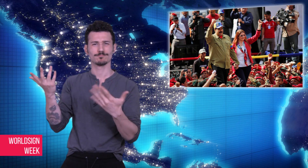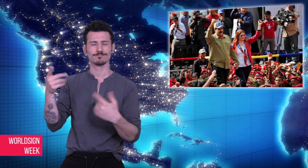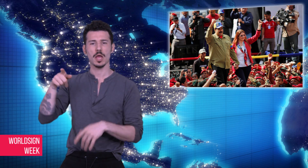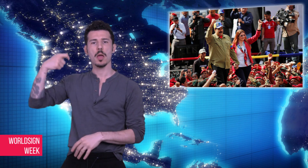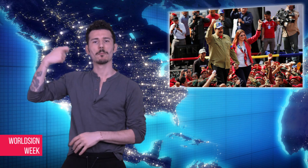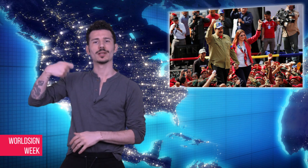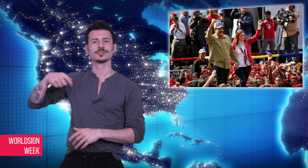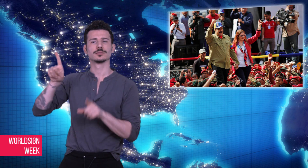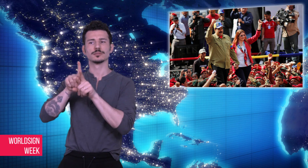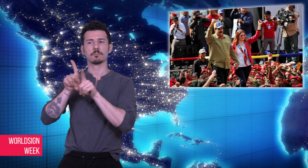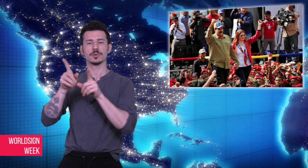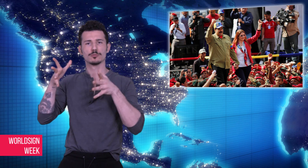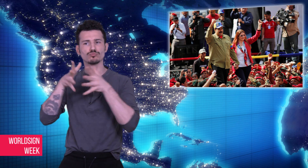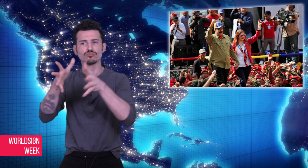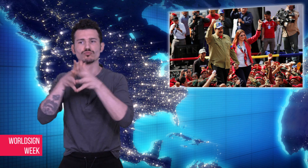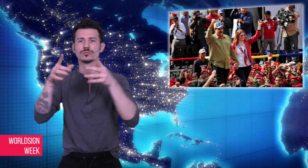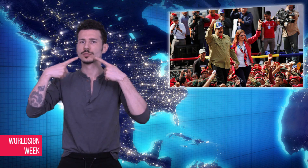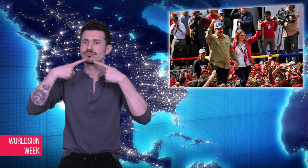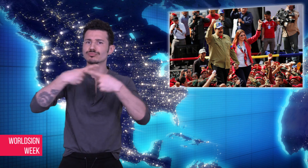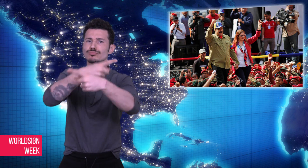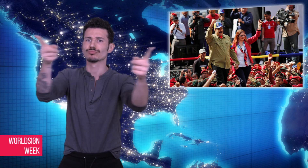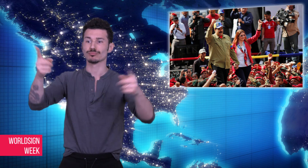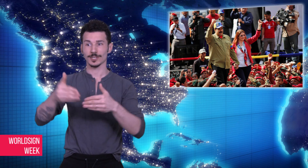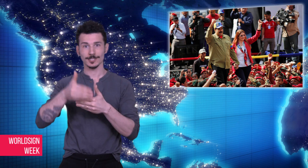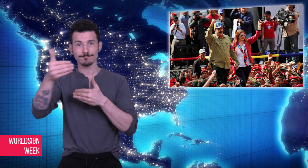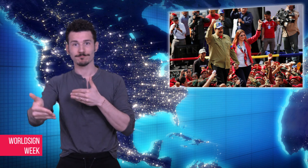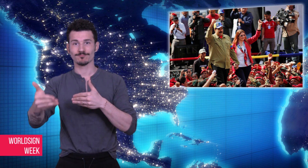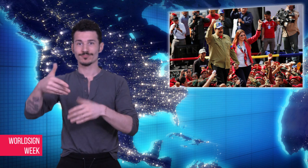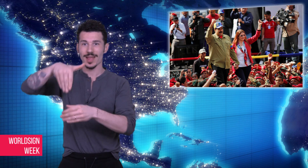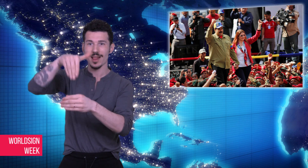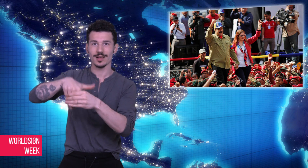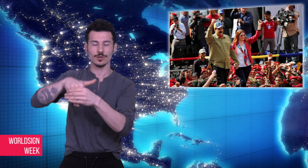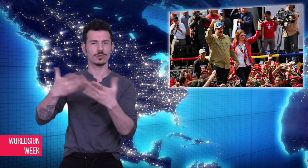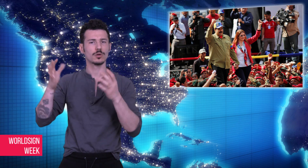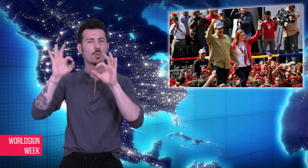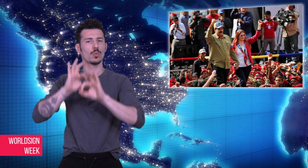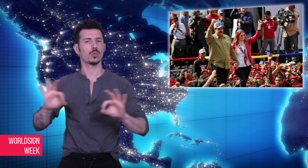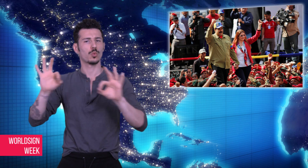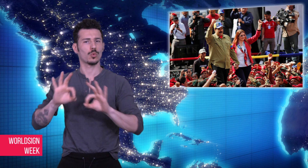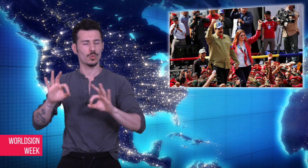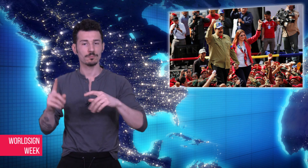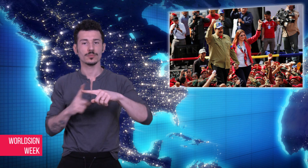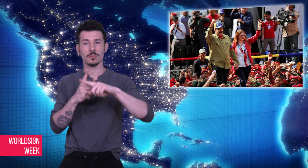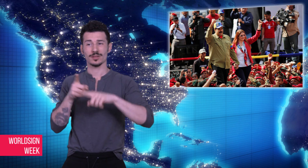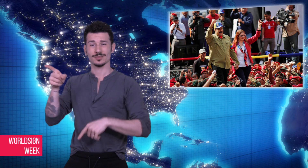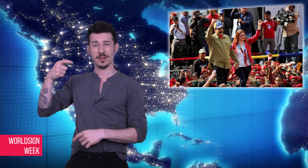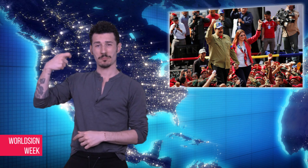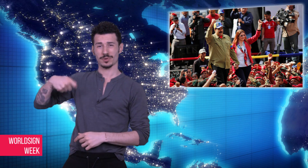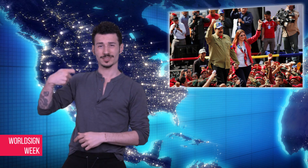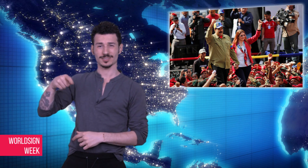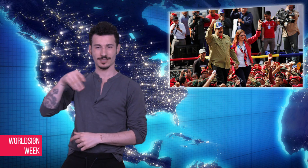Maduro, and does not include international observers to ensure